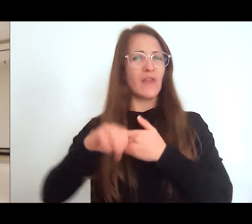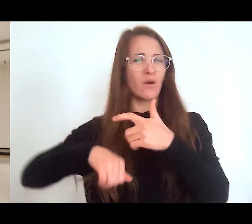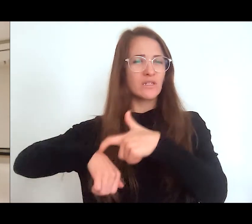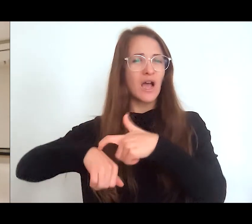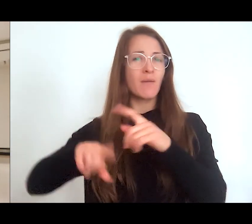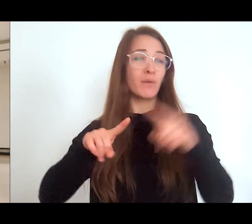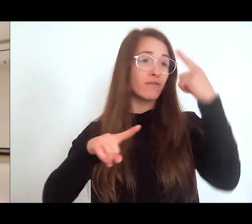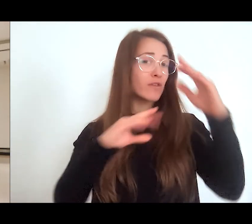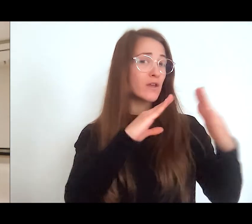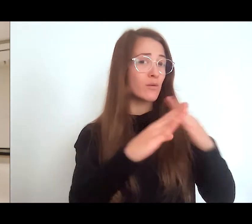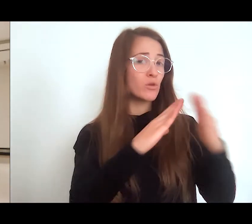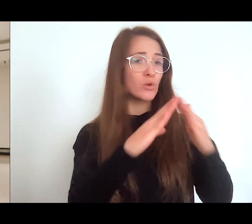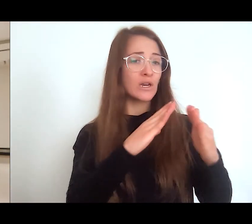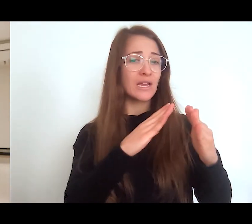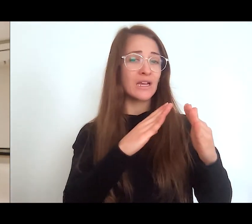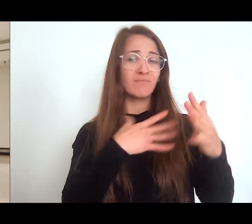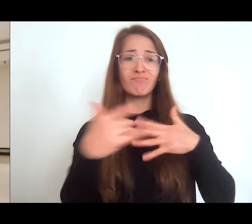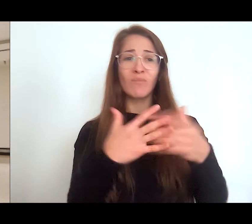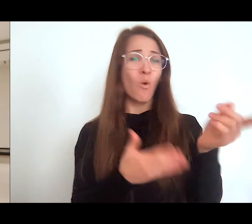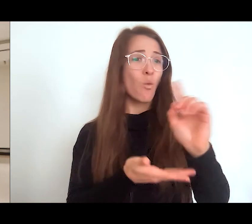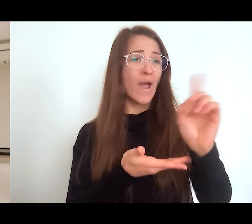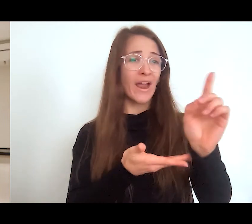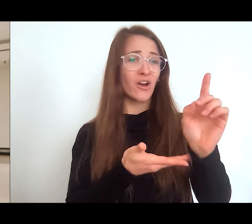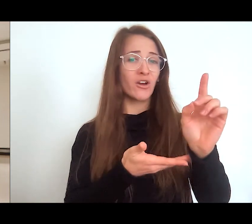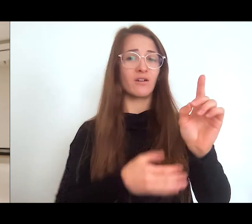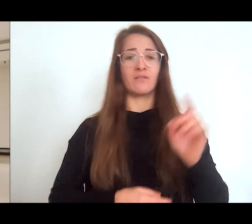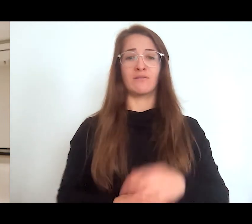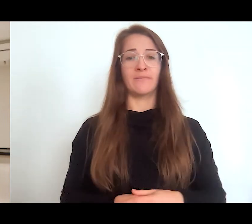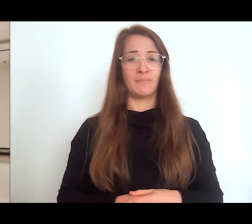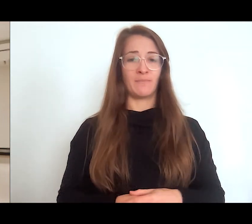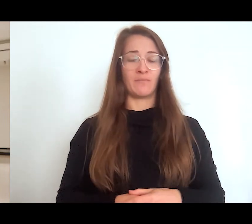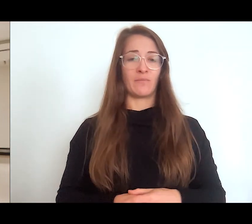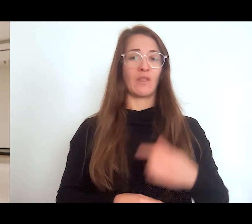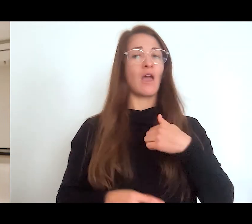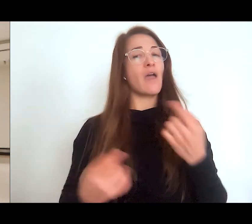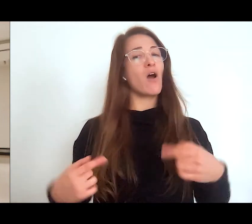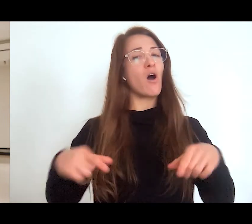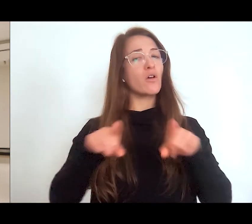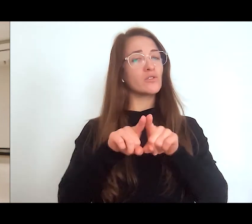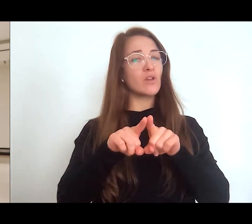US, BUT FOR THE GREATER COMMUNITY THAT NO MATTER WHERE YOU ARE.